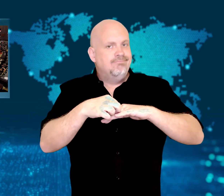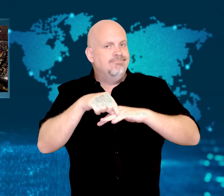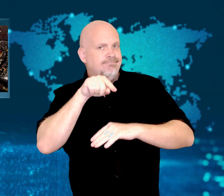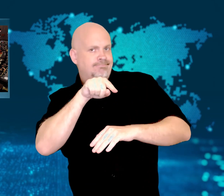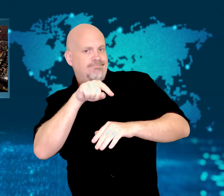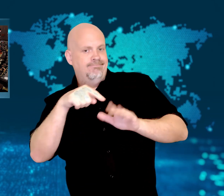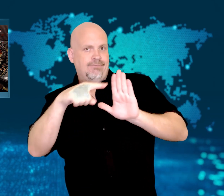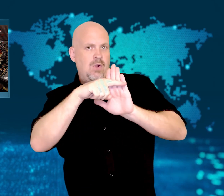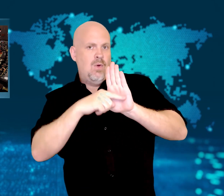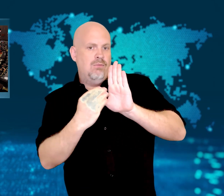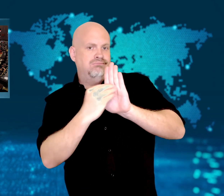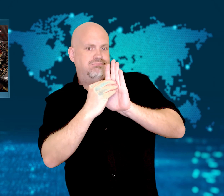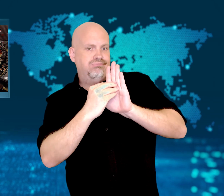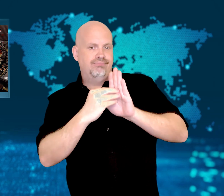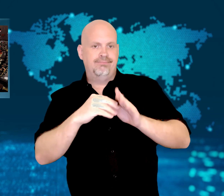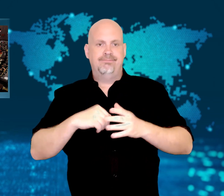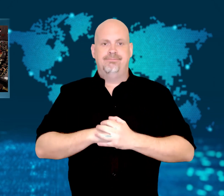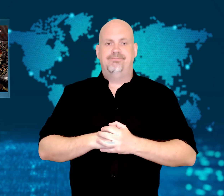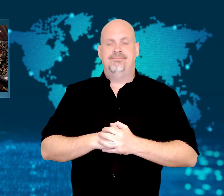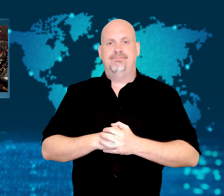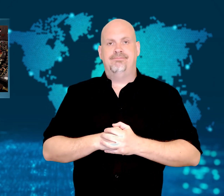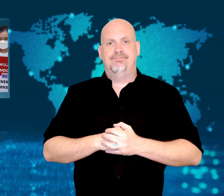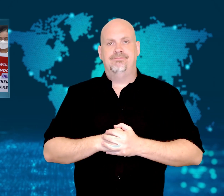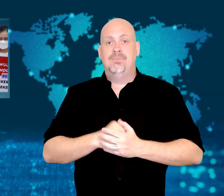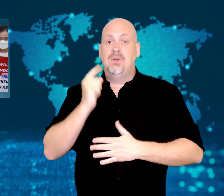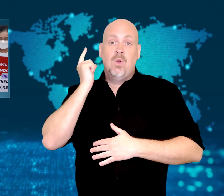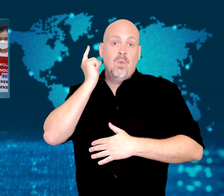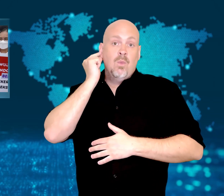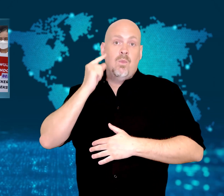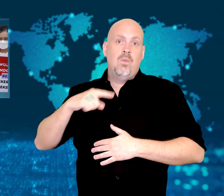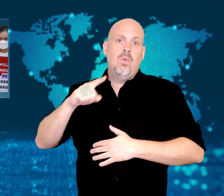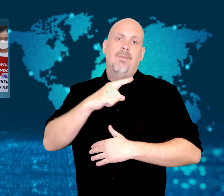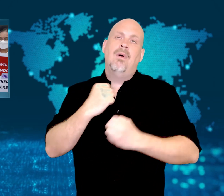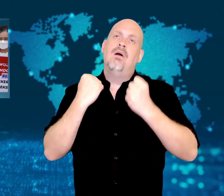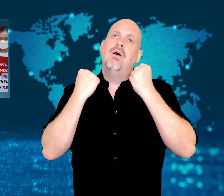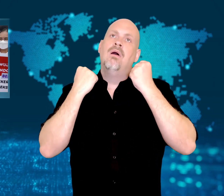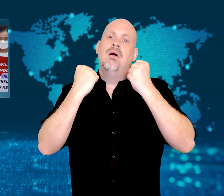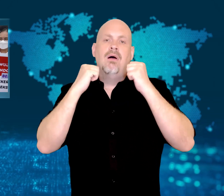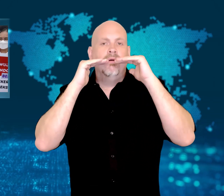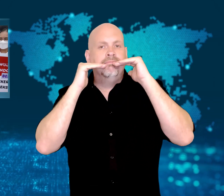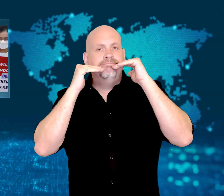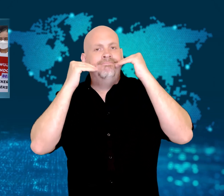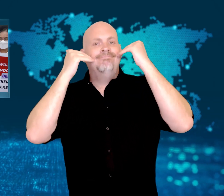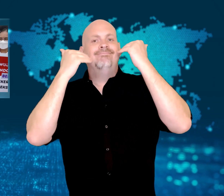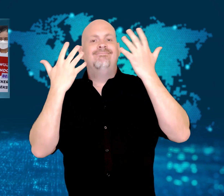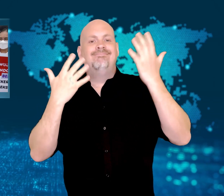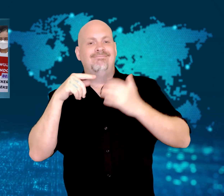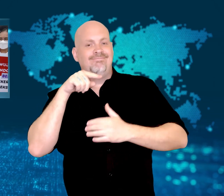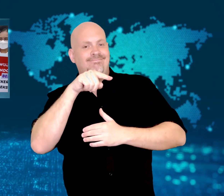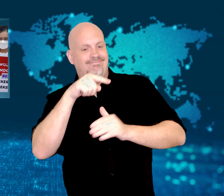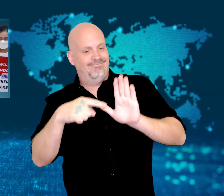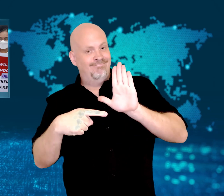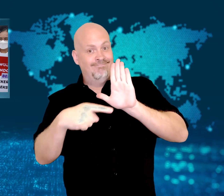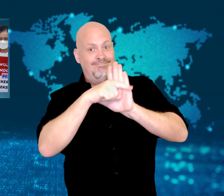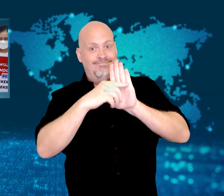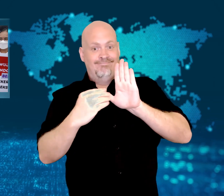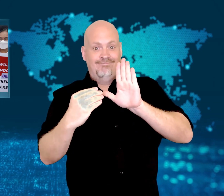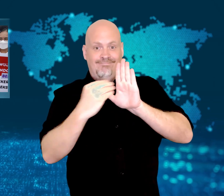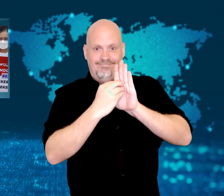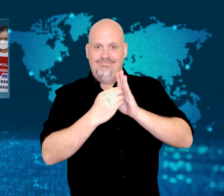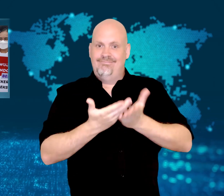saying authorities can now prosecute crimes of sexual violence,